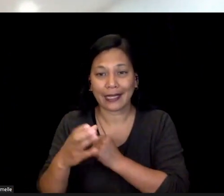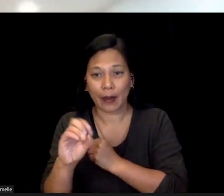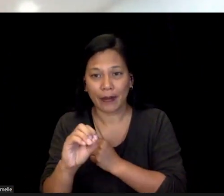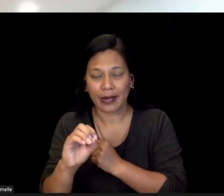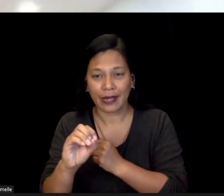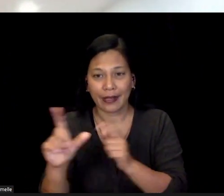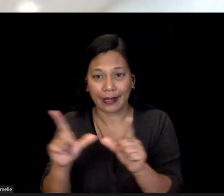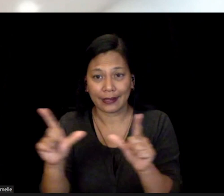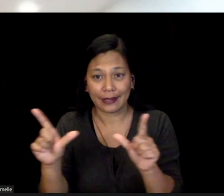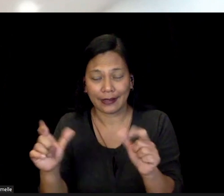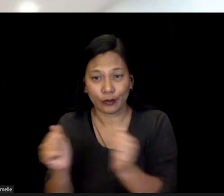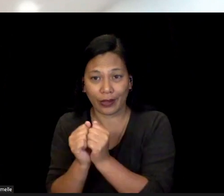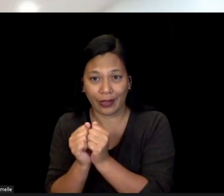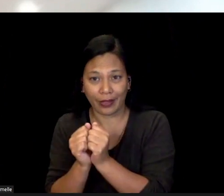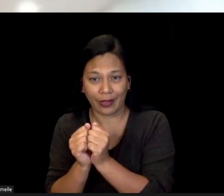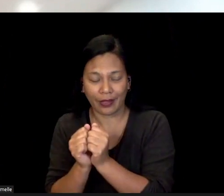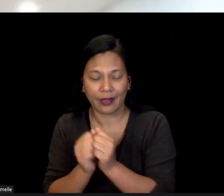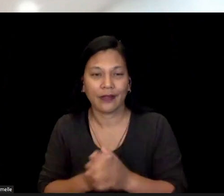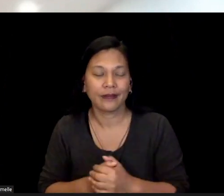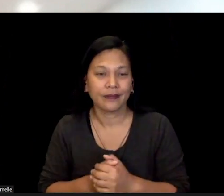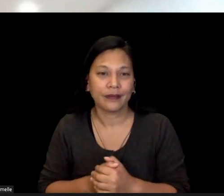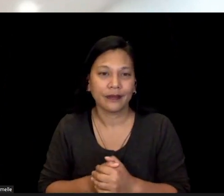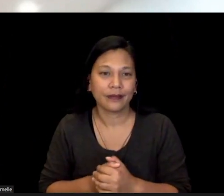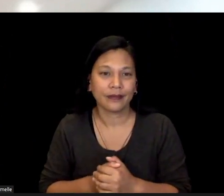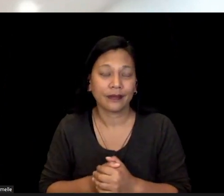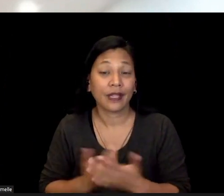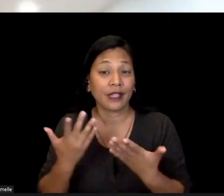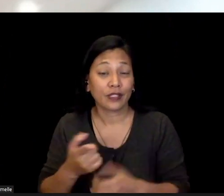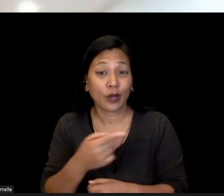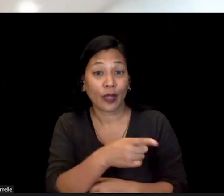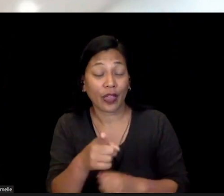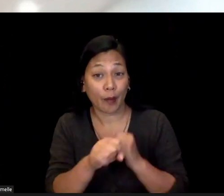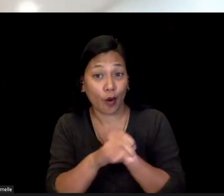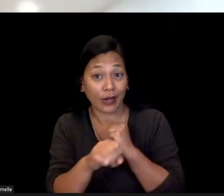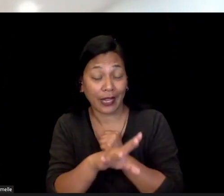And so, you know, it again, what the broadcaster has to put into that feature.